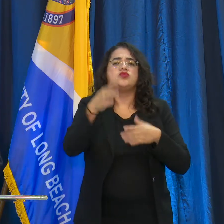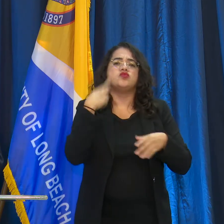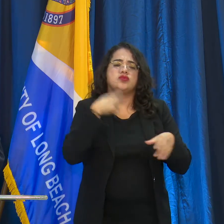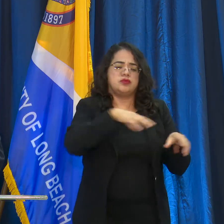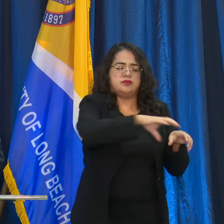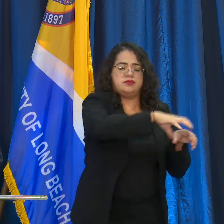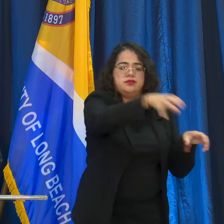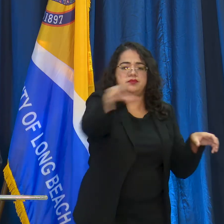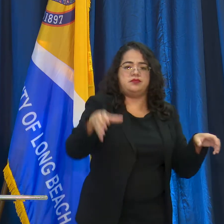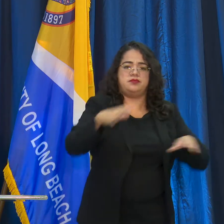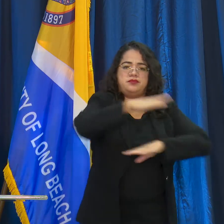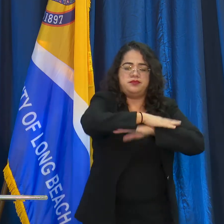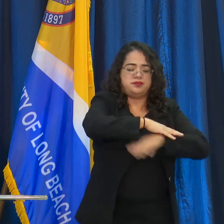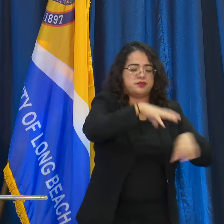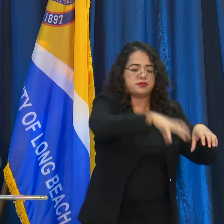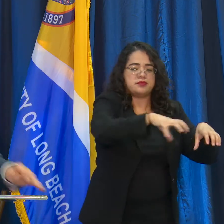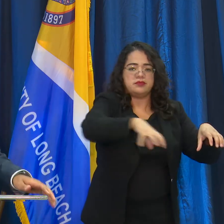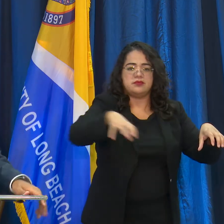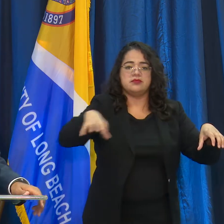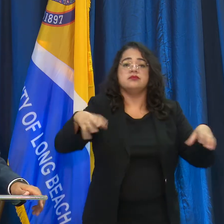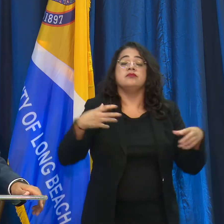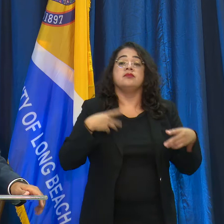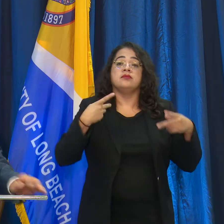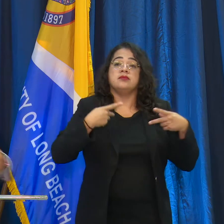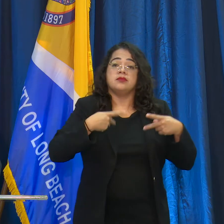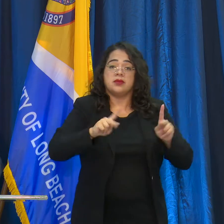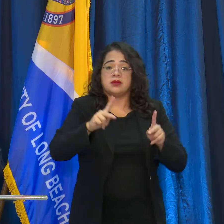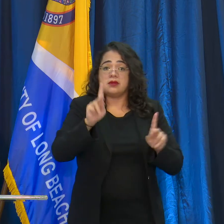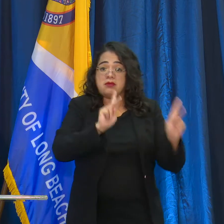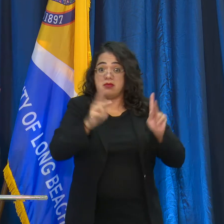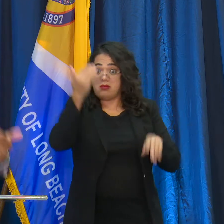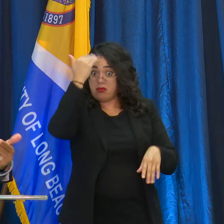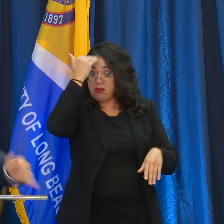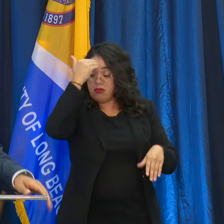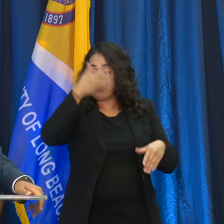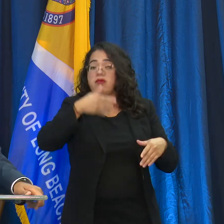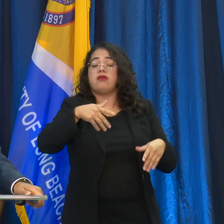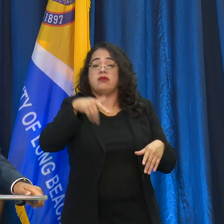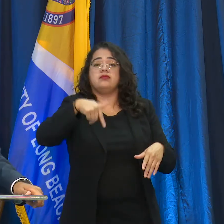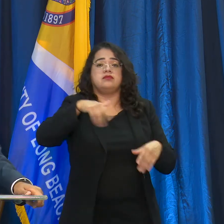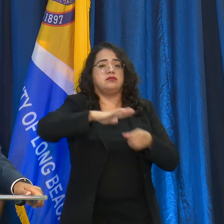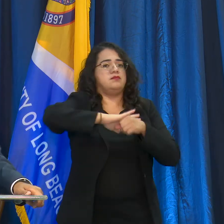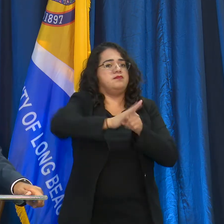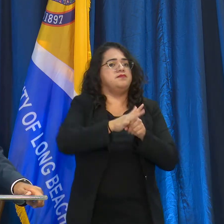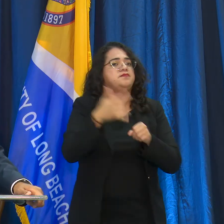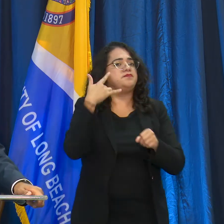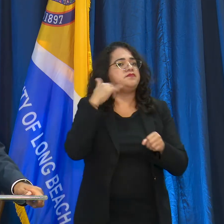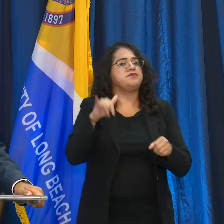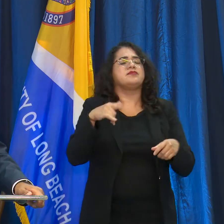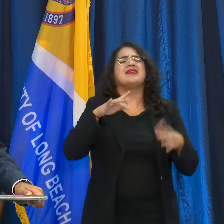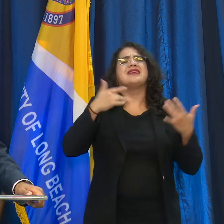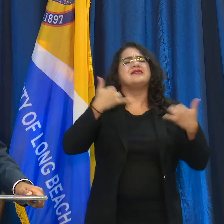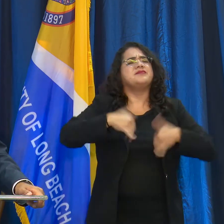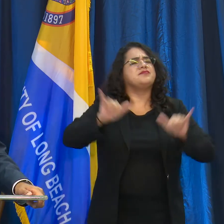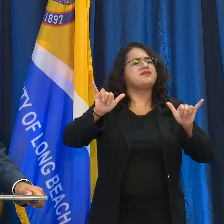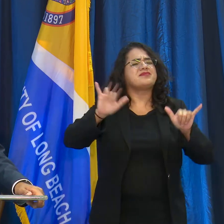we want to also let folks understand that COVID-19 in California continues to be serious. I want to now